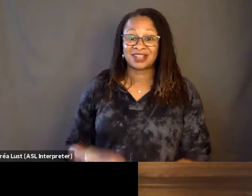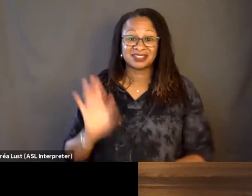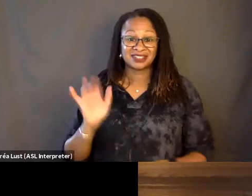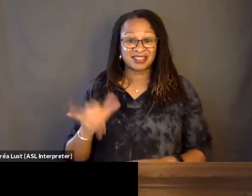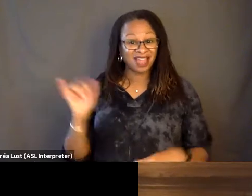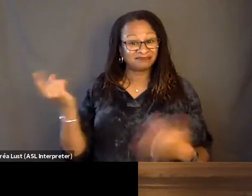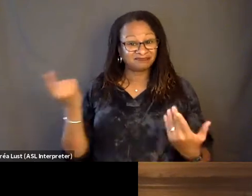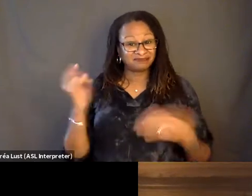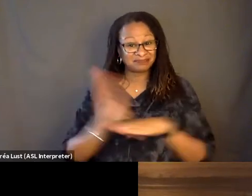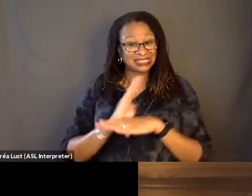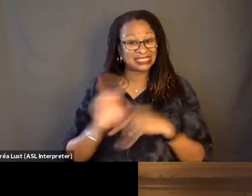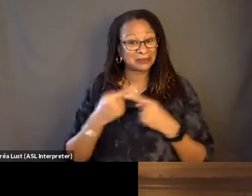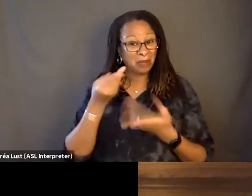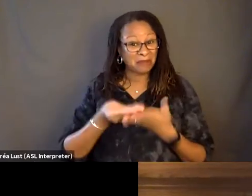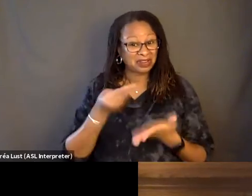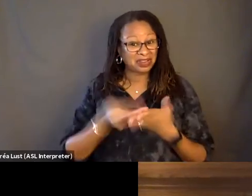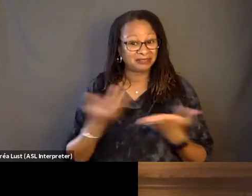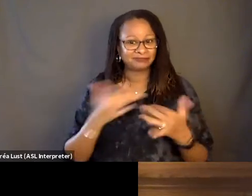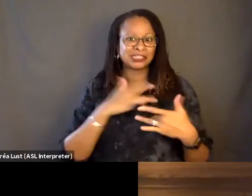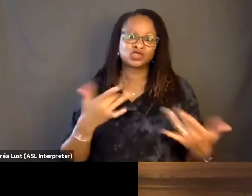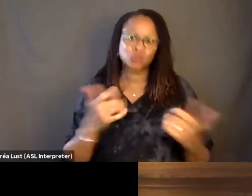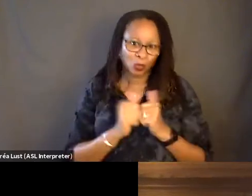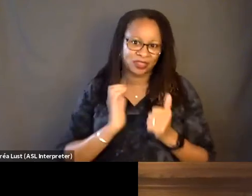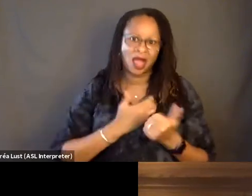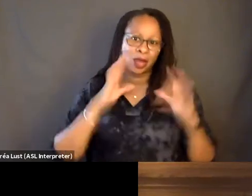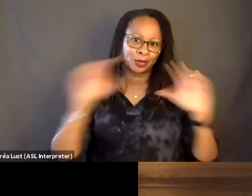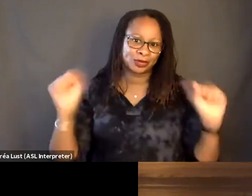Is it about money, as usual with him?